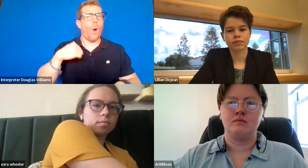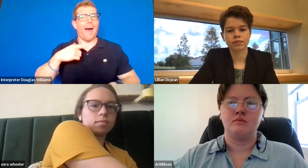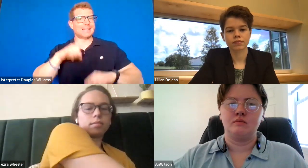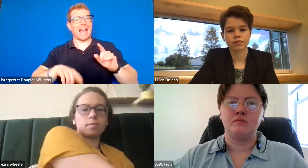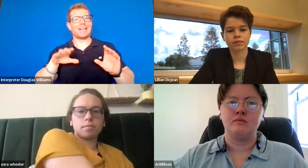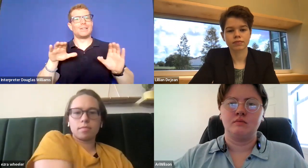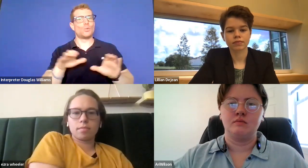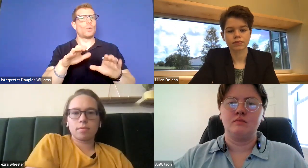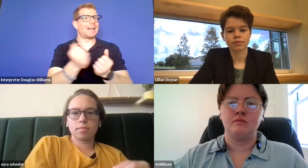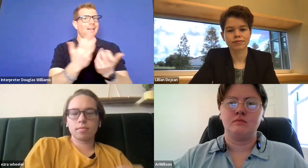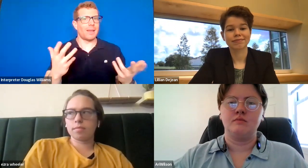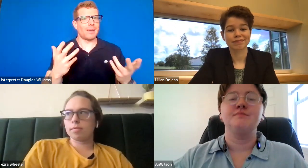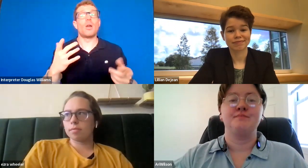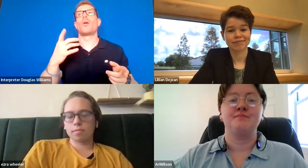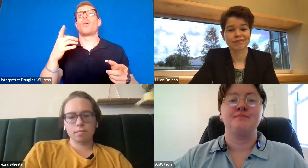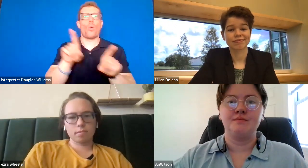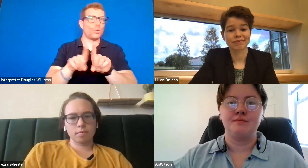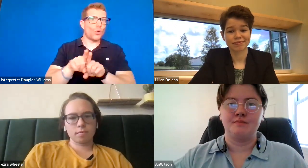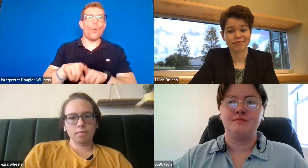also being in the Bible belt. is that disability?